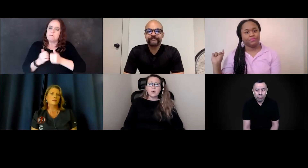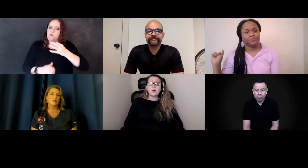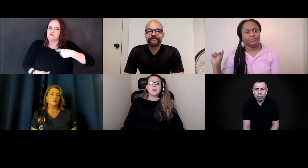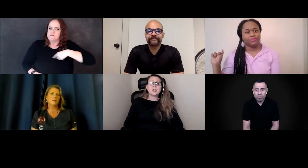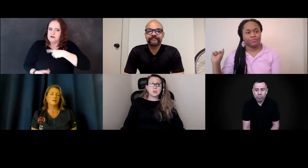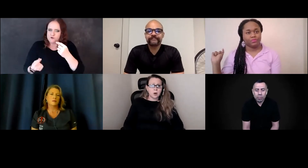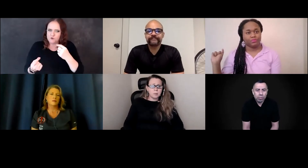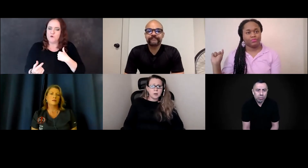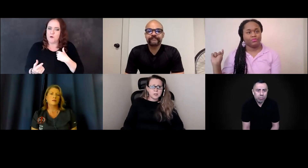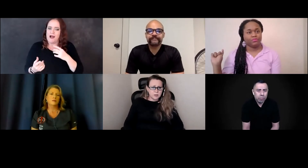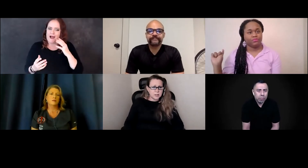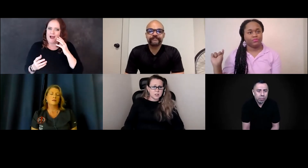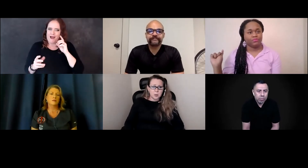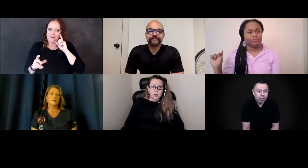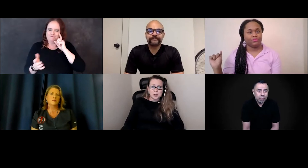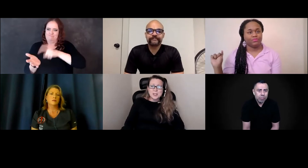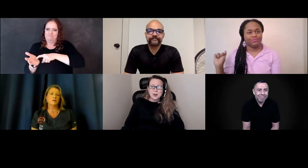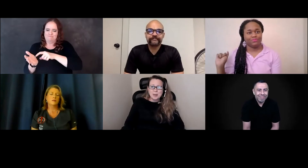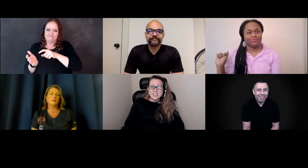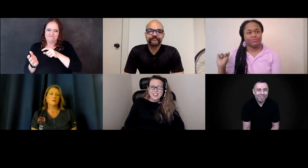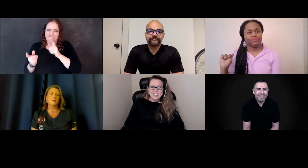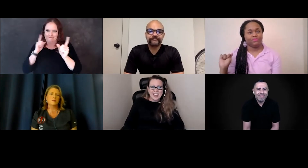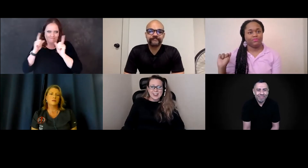Most of us as interpreters, we do appreciate that.